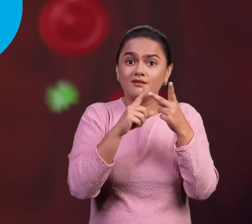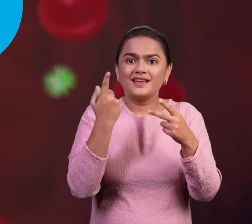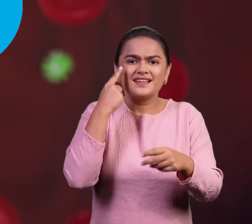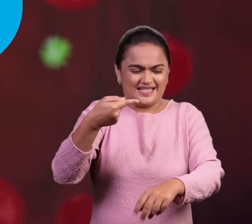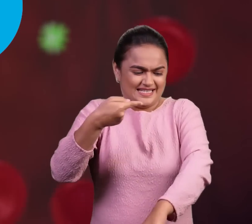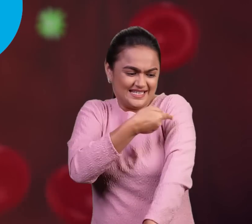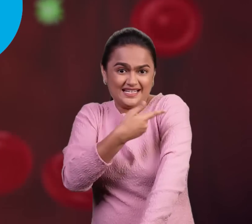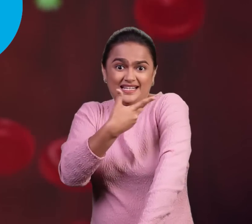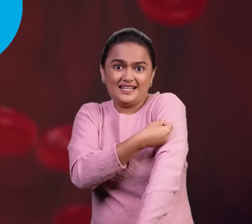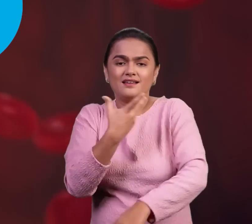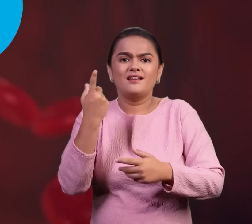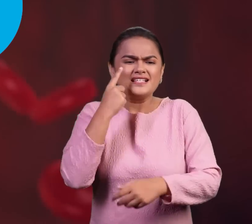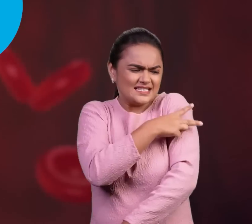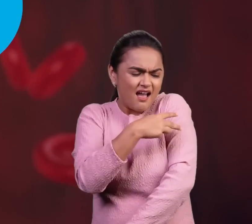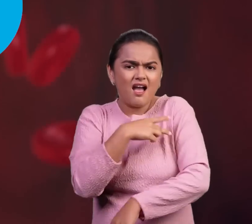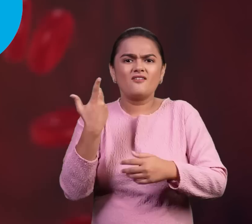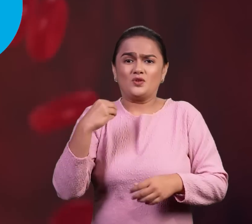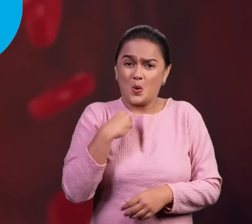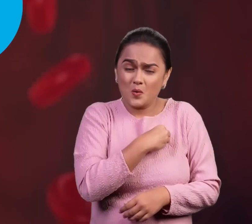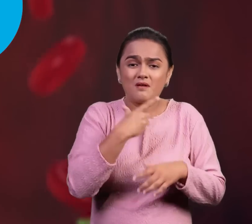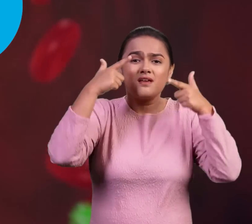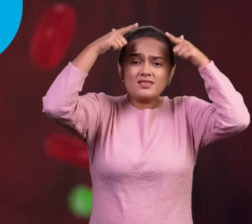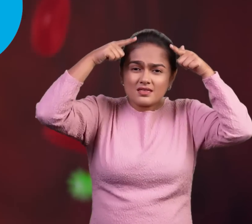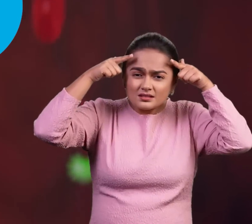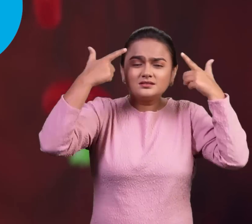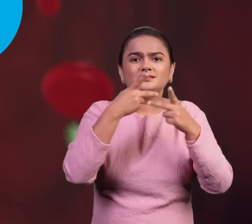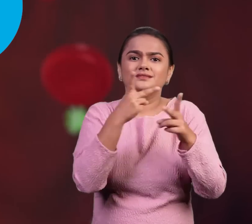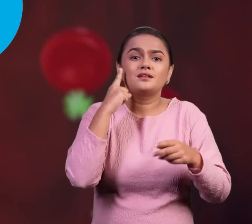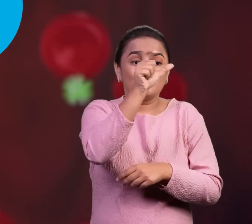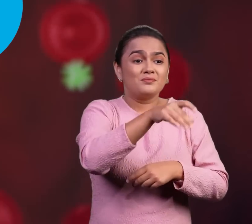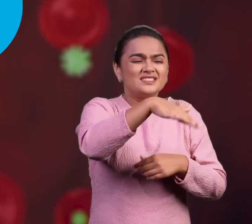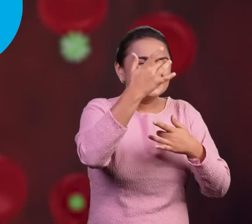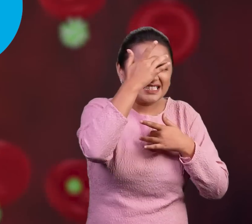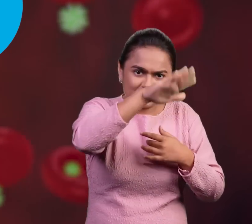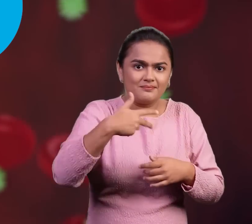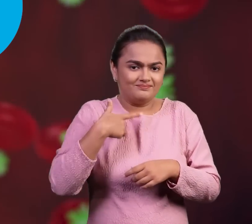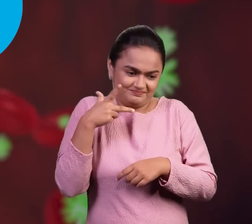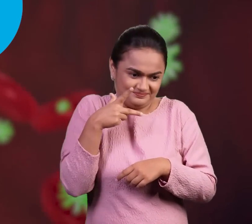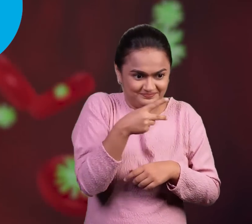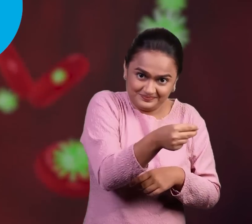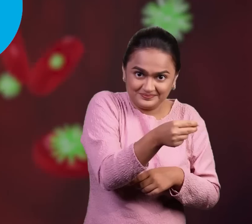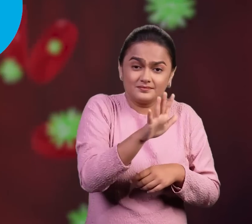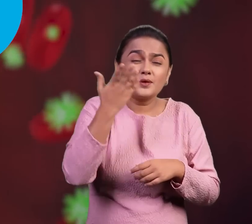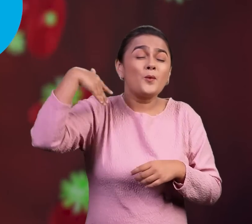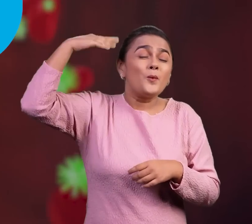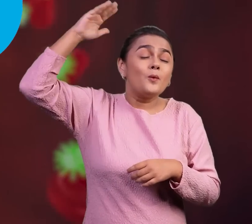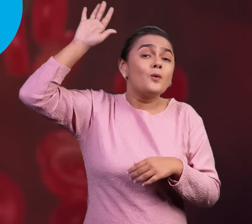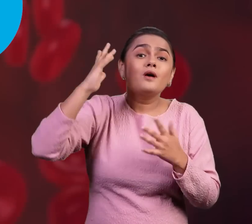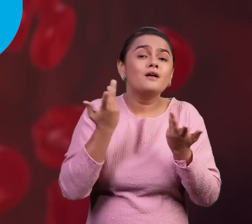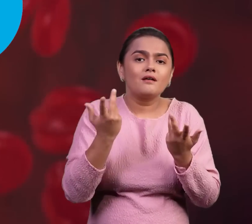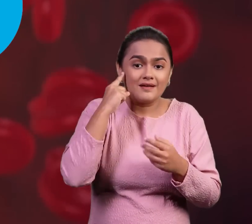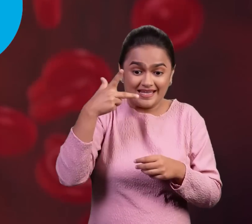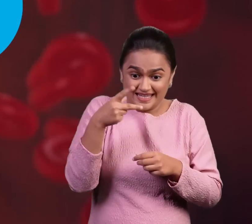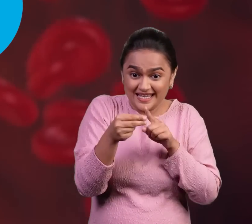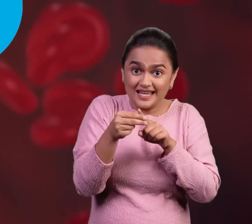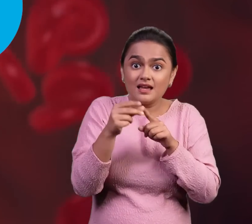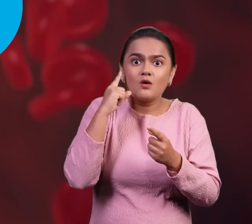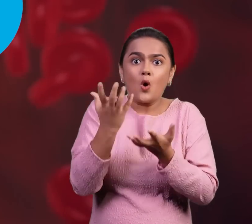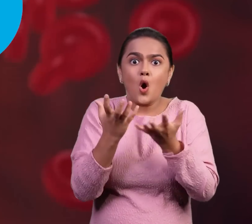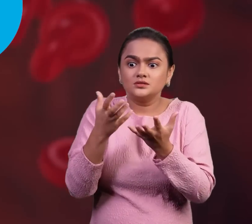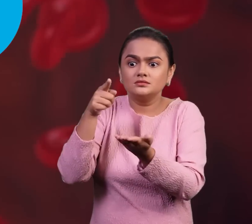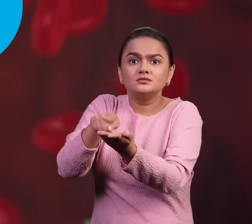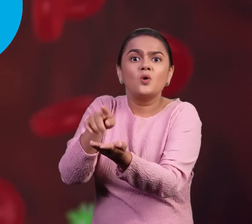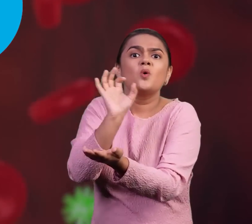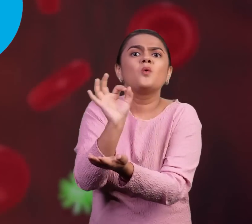In the olden days, nurses and doctors did not sterilize needles before giving injections.